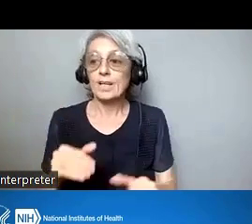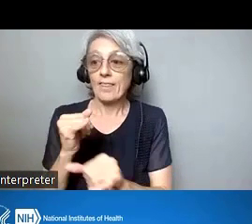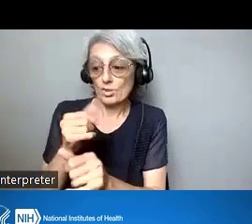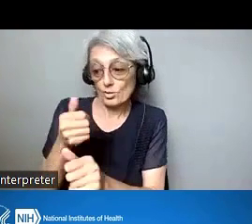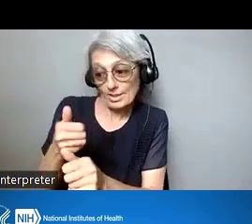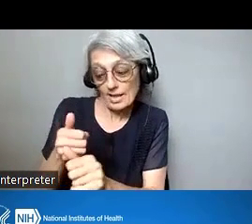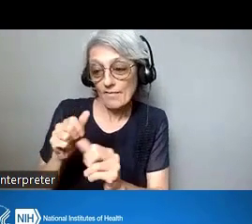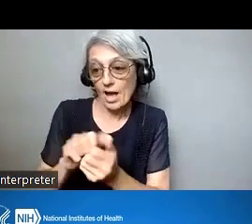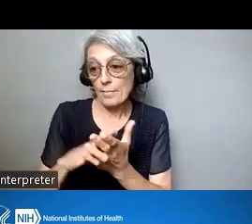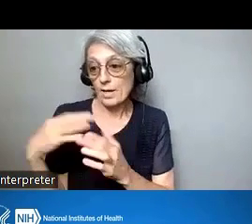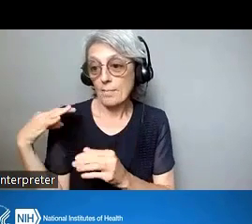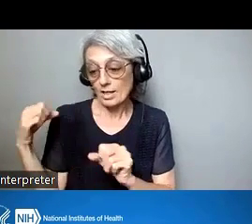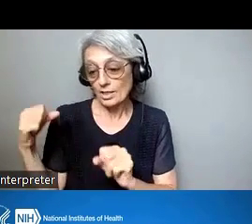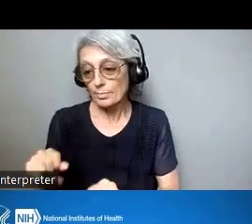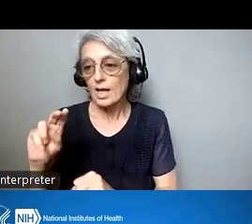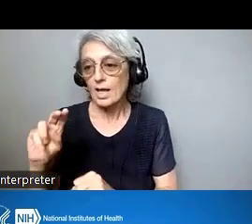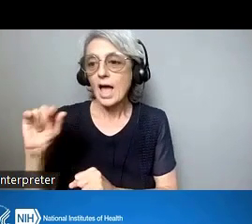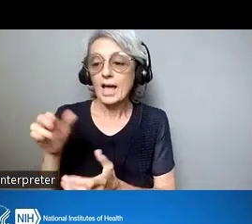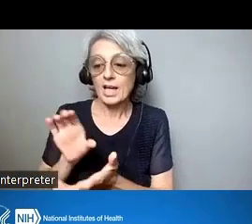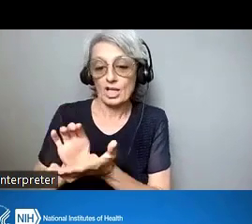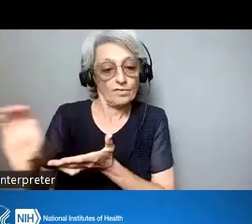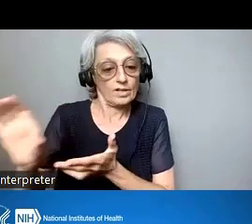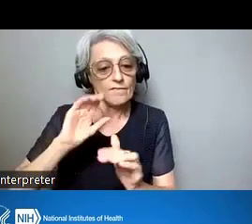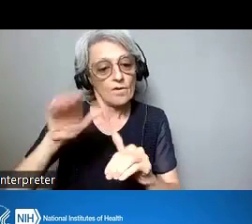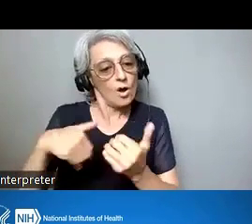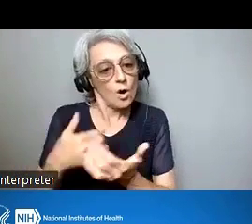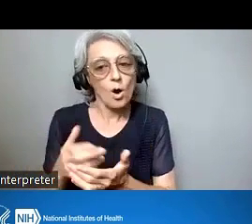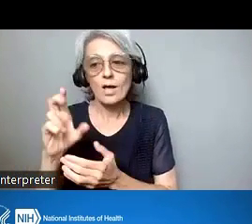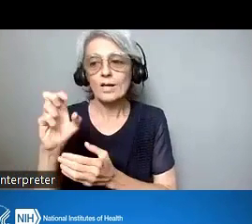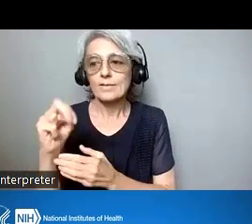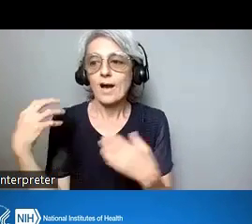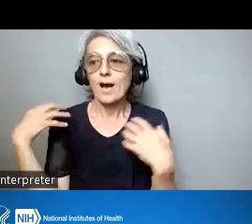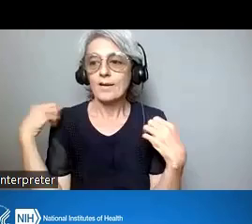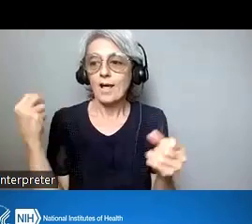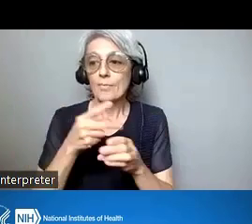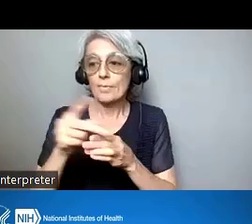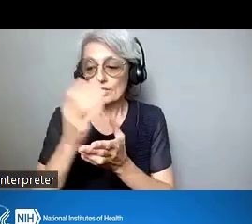NIH funding for all of the non-health professional components of the institution